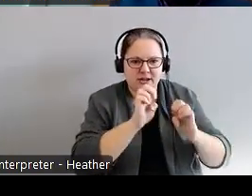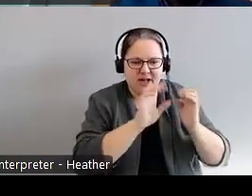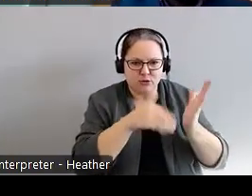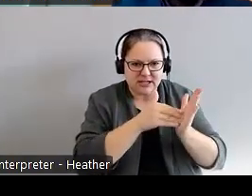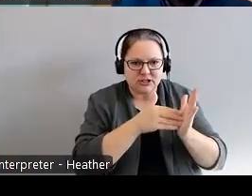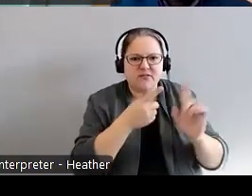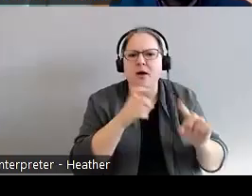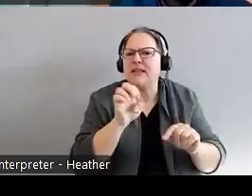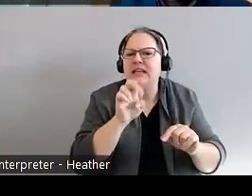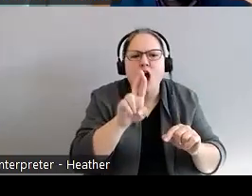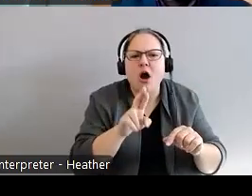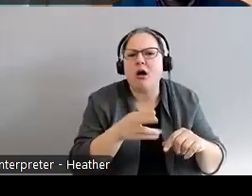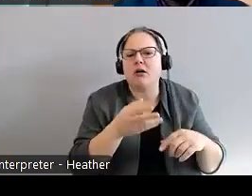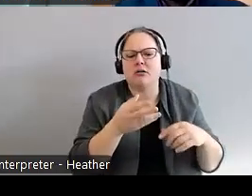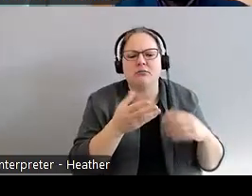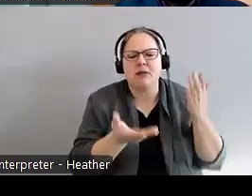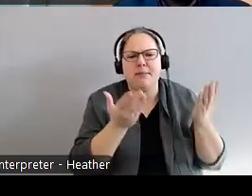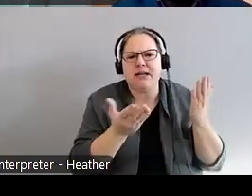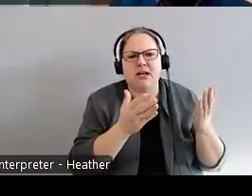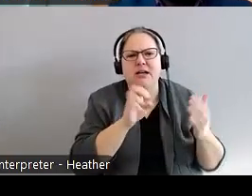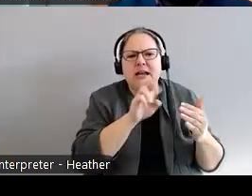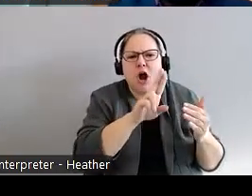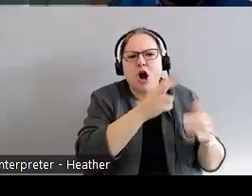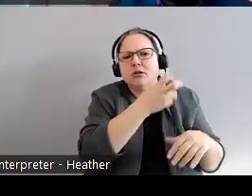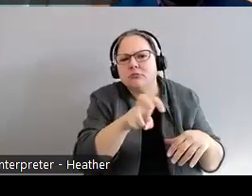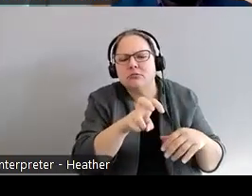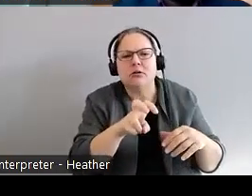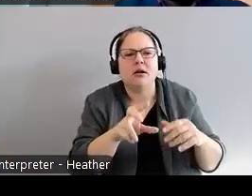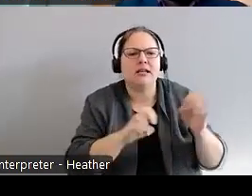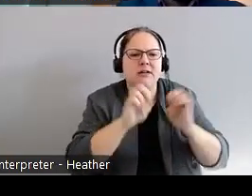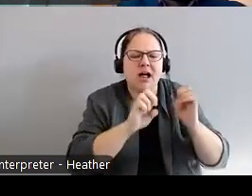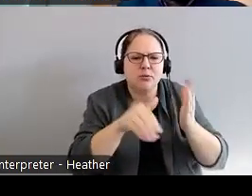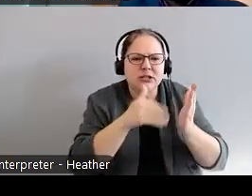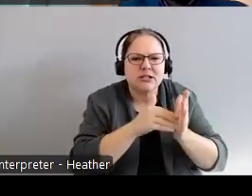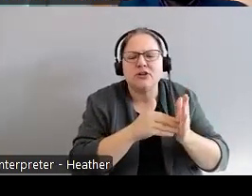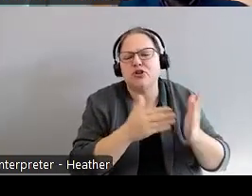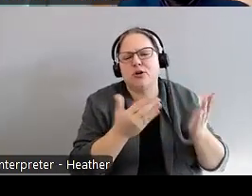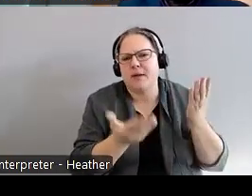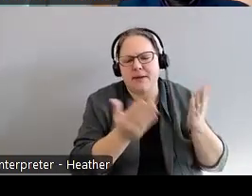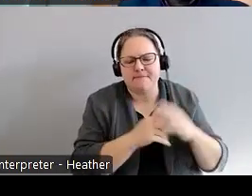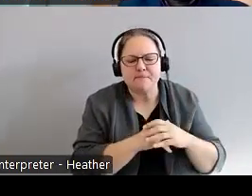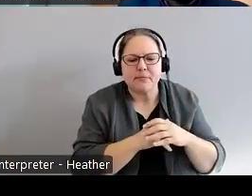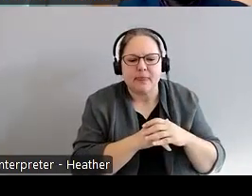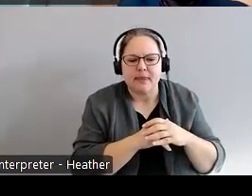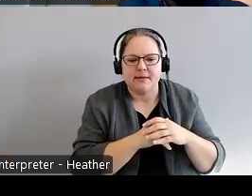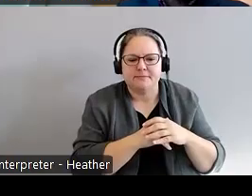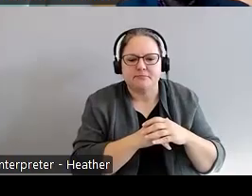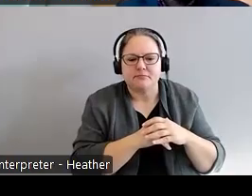ER from the CPEP for example our psychiatric uh emergency uh department. Um and or we may admit